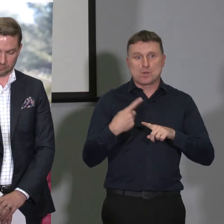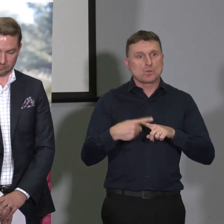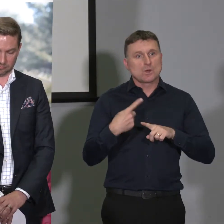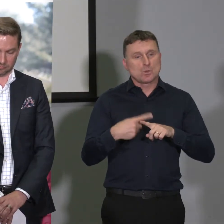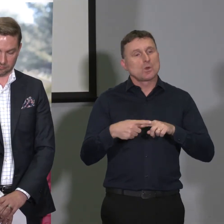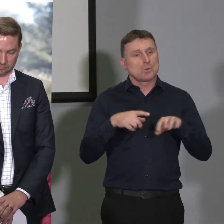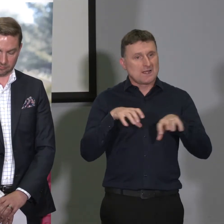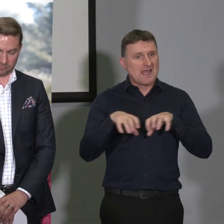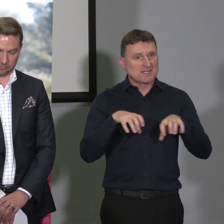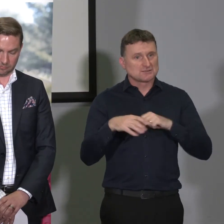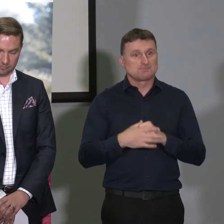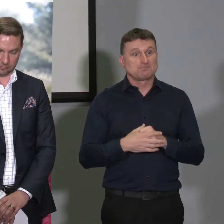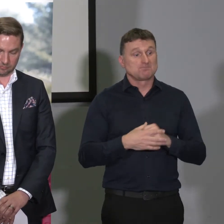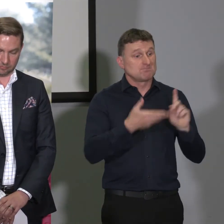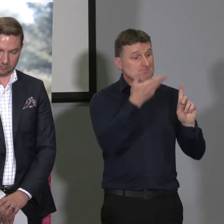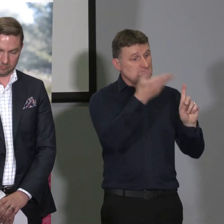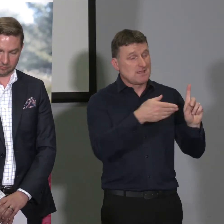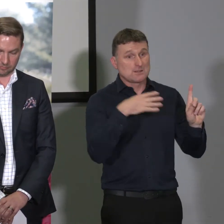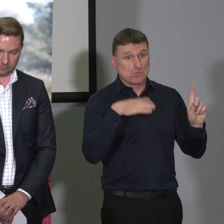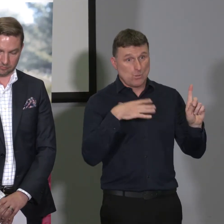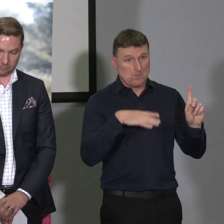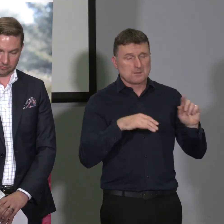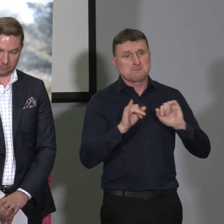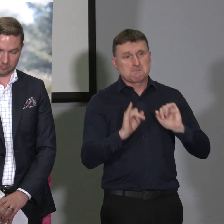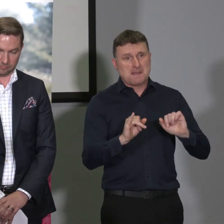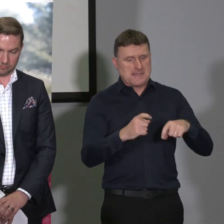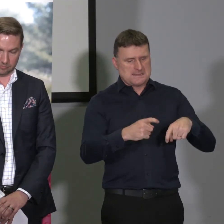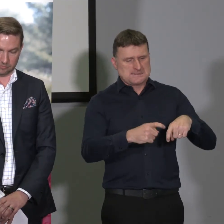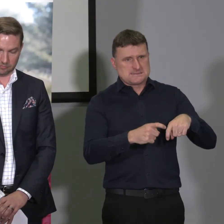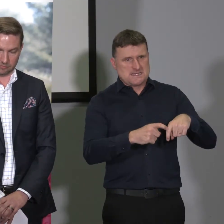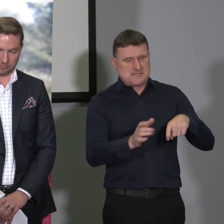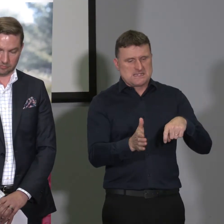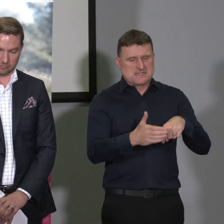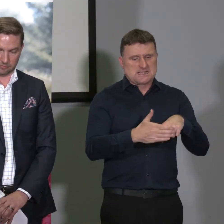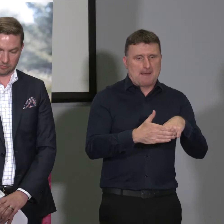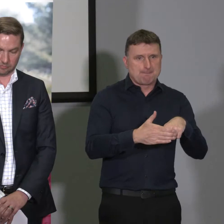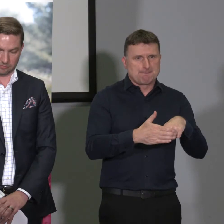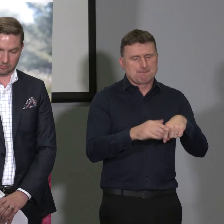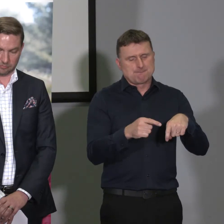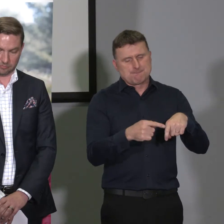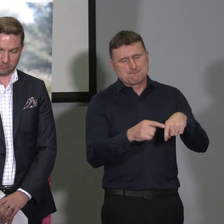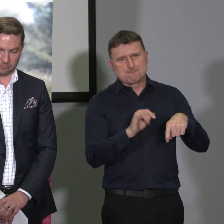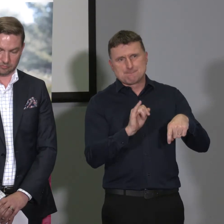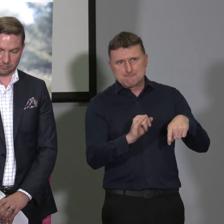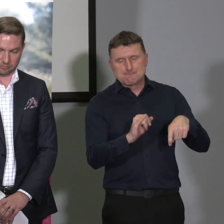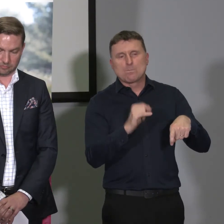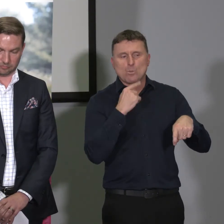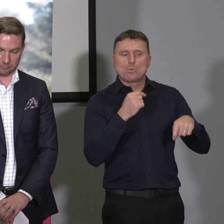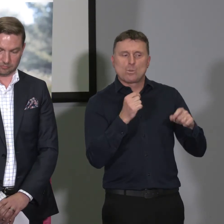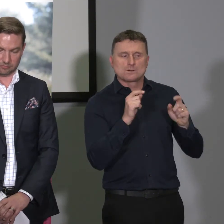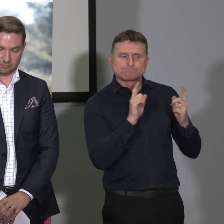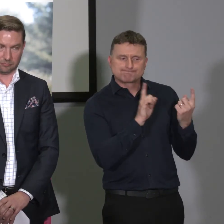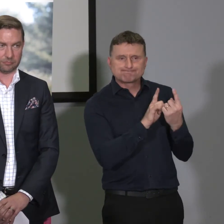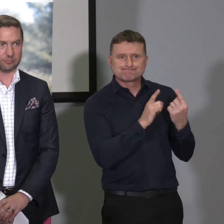treatment. So I'm sure we will be reaching out to those people in that patient to not only understand where they are at but also ensure that they